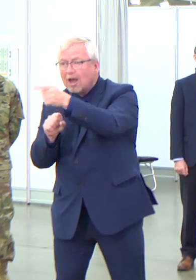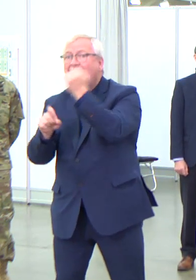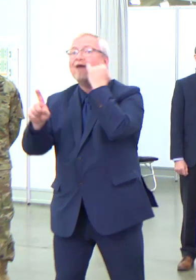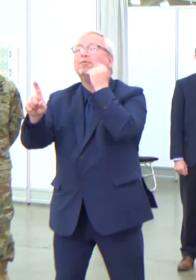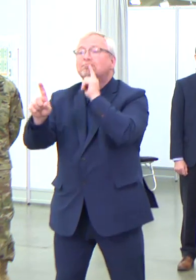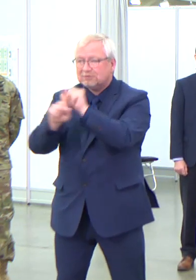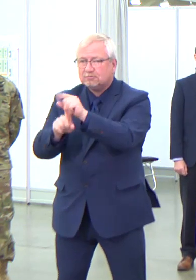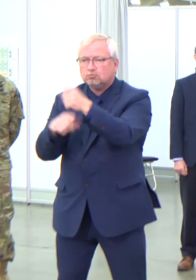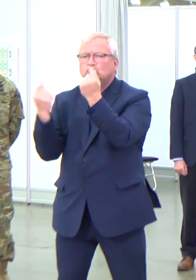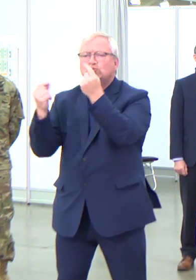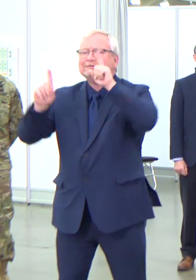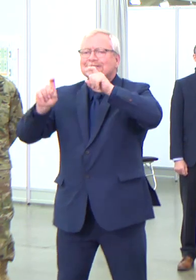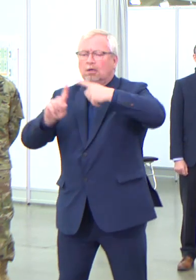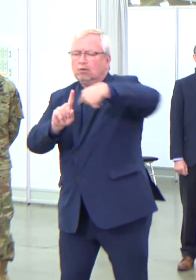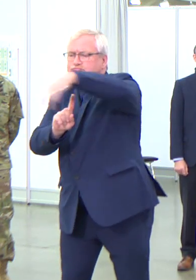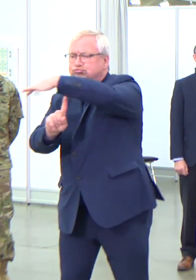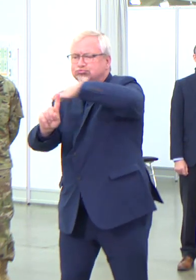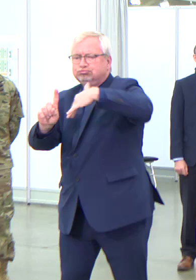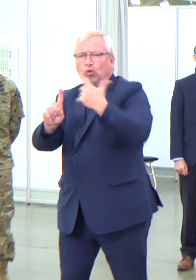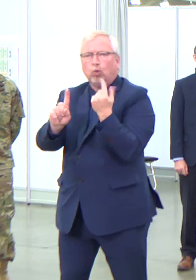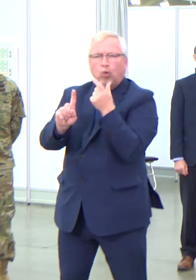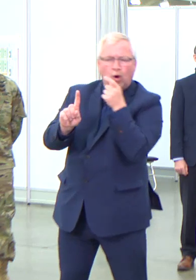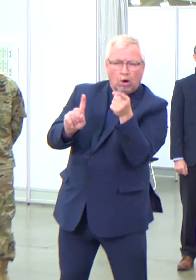with a confirmed case, collect and send out specimens for the